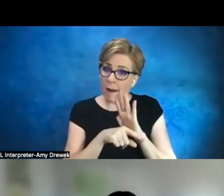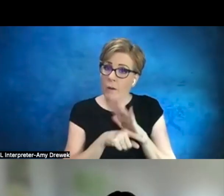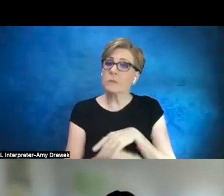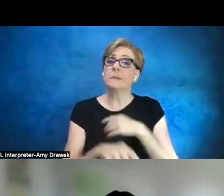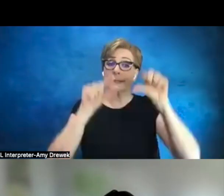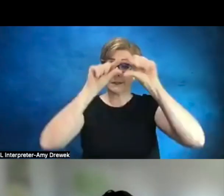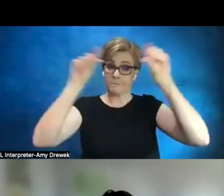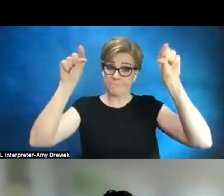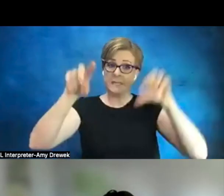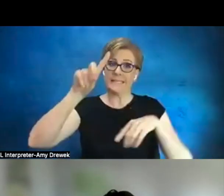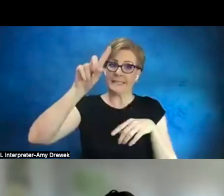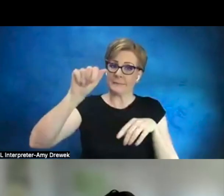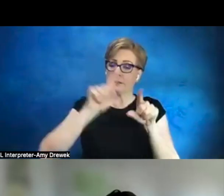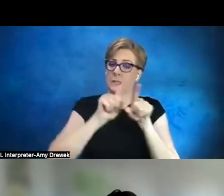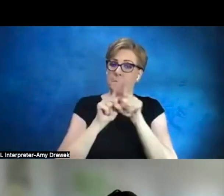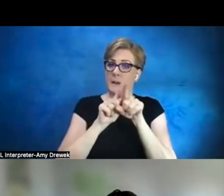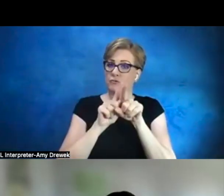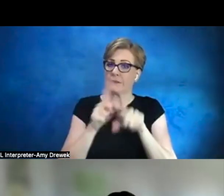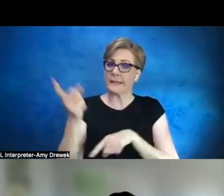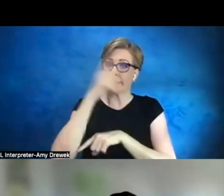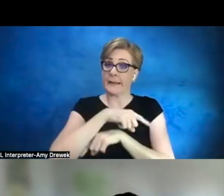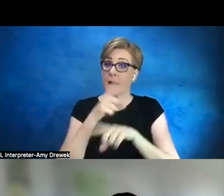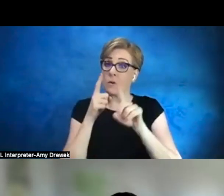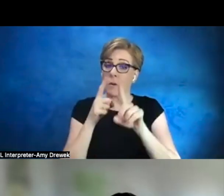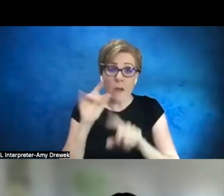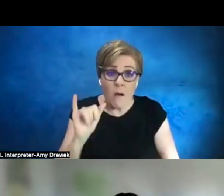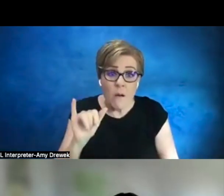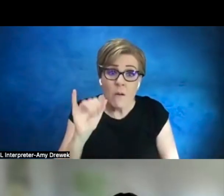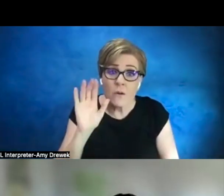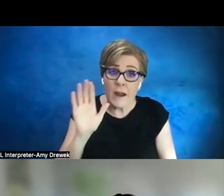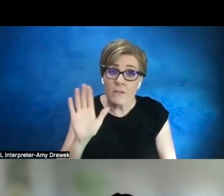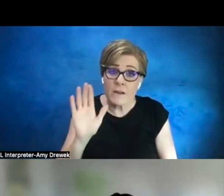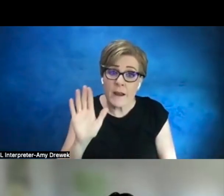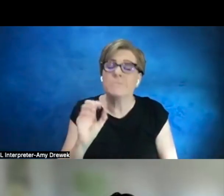goals" at the top. Oh, okay, great! I will definitely send it. Sorry, y'all,